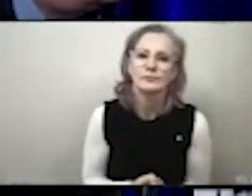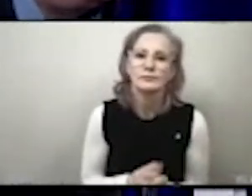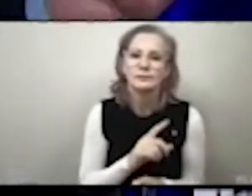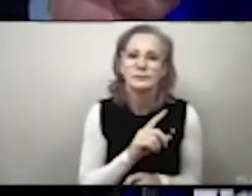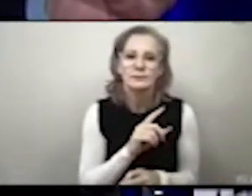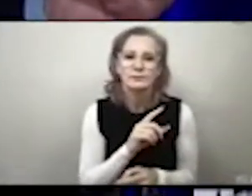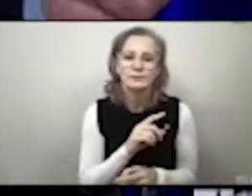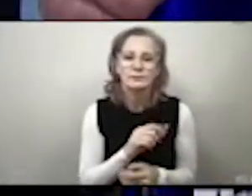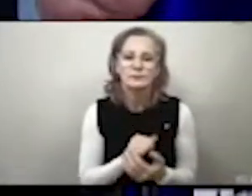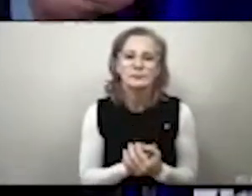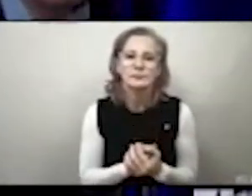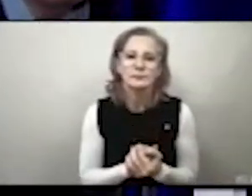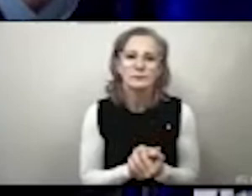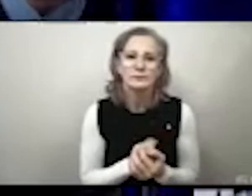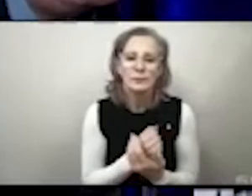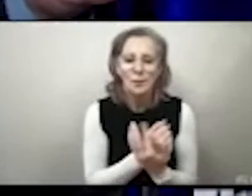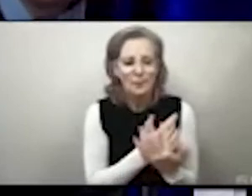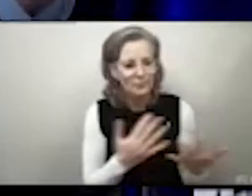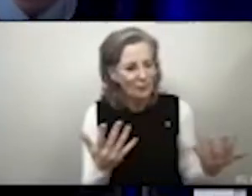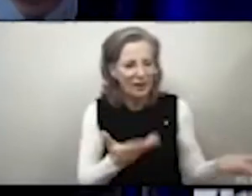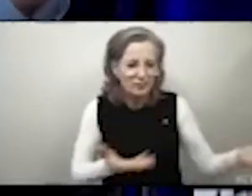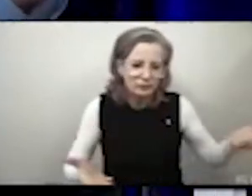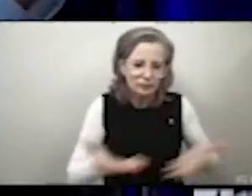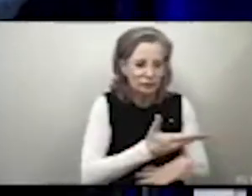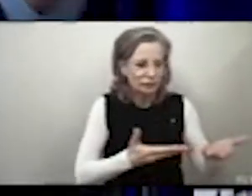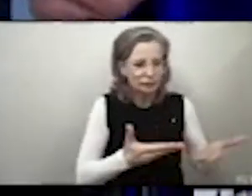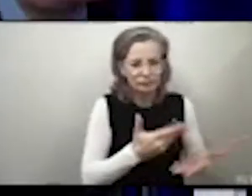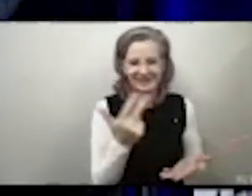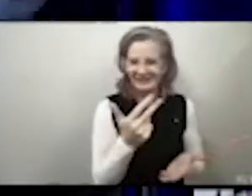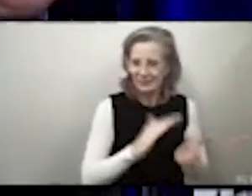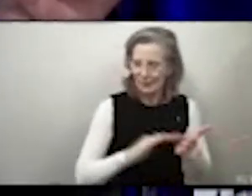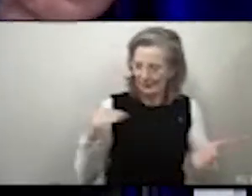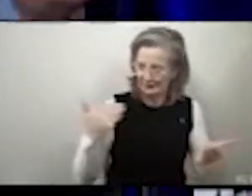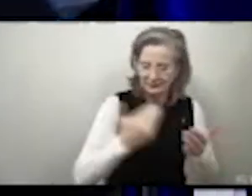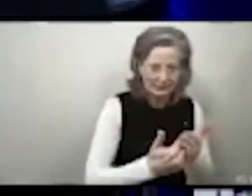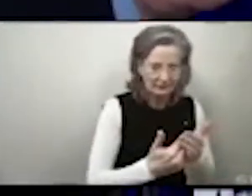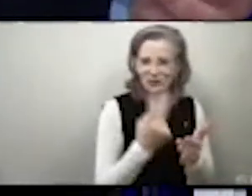18 months or two years, is the idea of a more rigorously scientific method if you